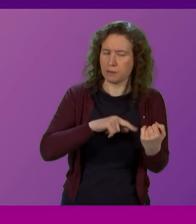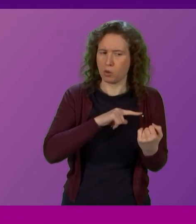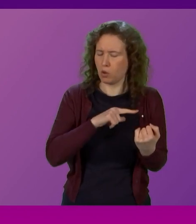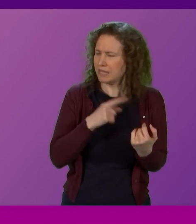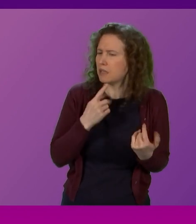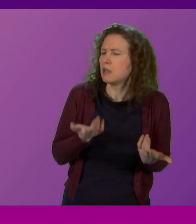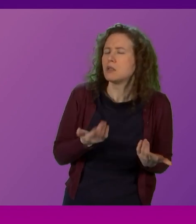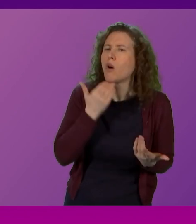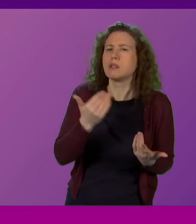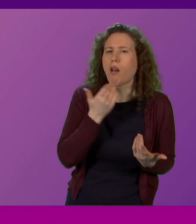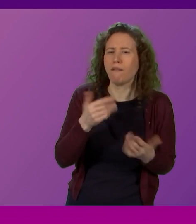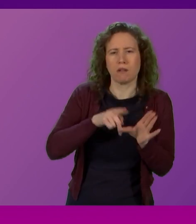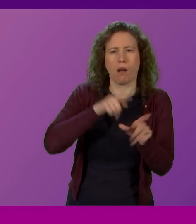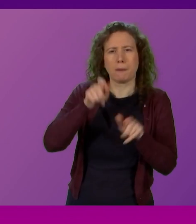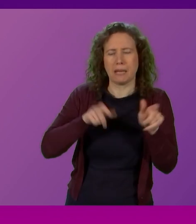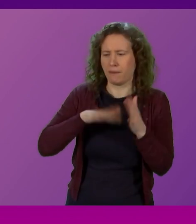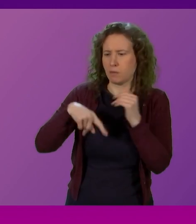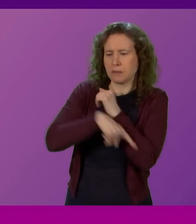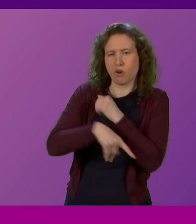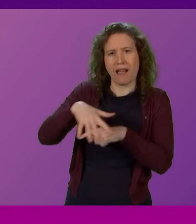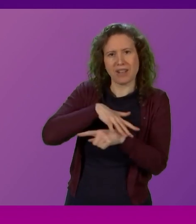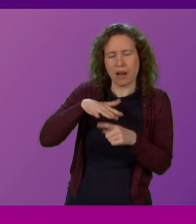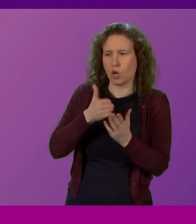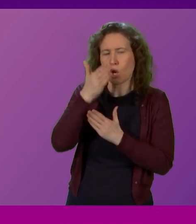too few young people from deprived communities were going to university.